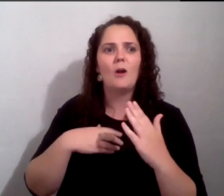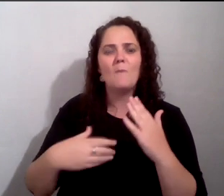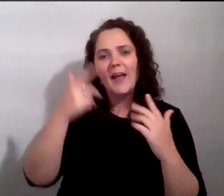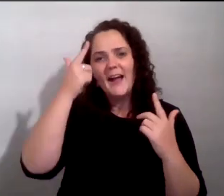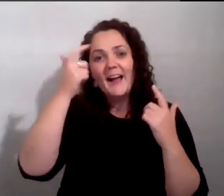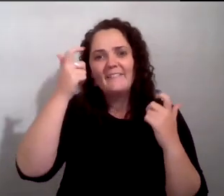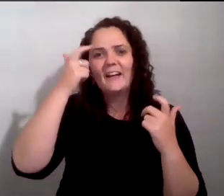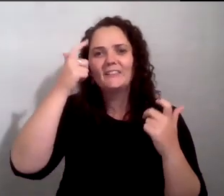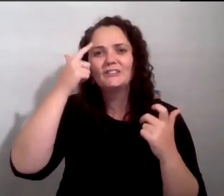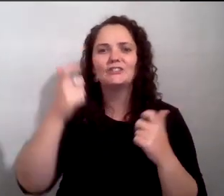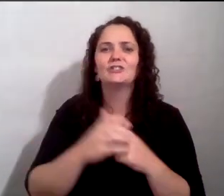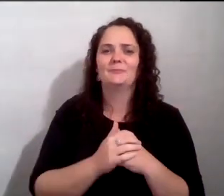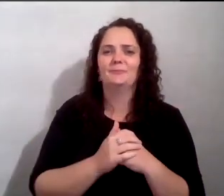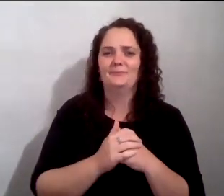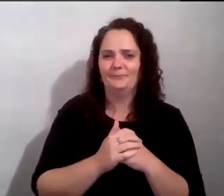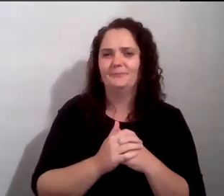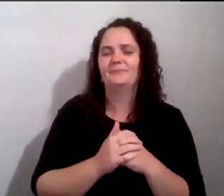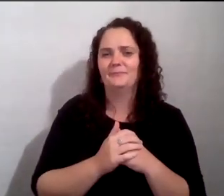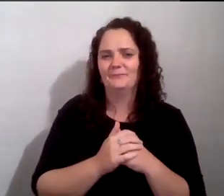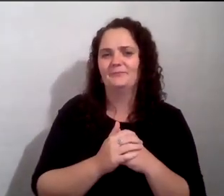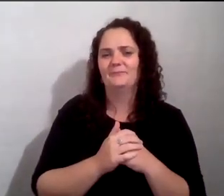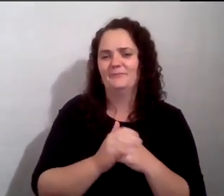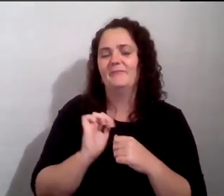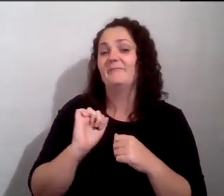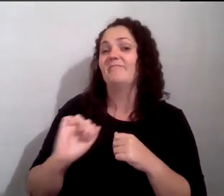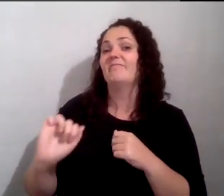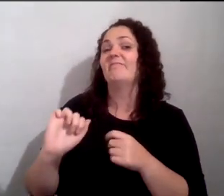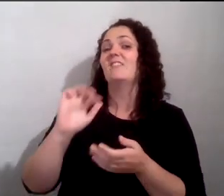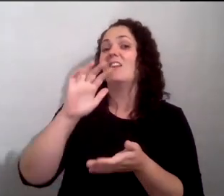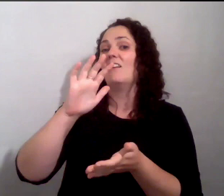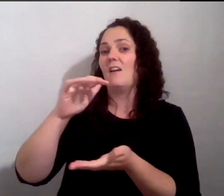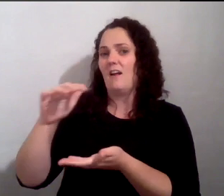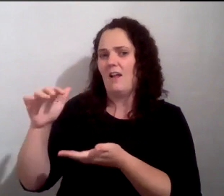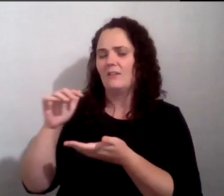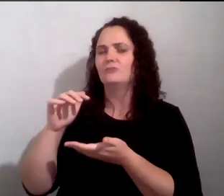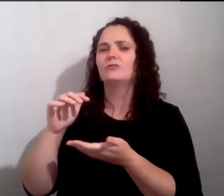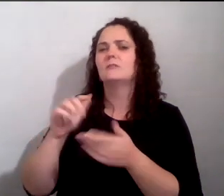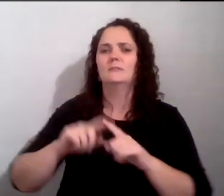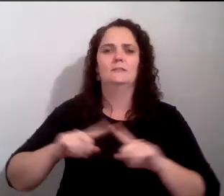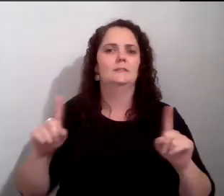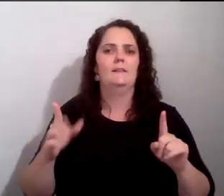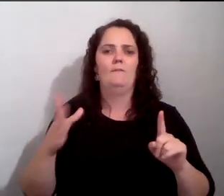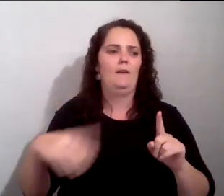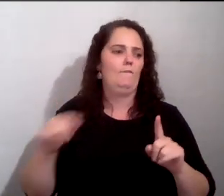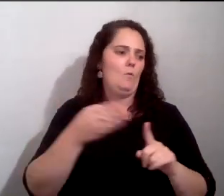innovation. And this questioning mode kind of sets it apart from the traditional cultural imperatives